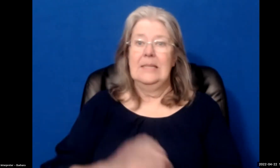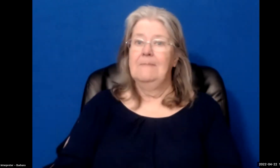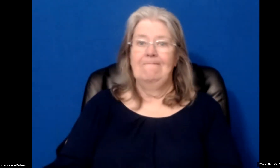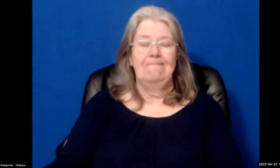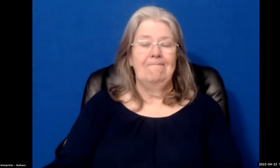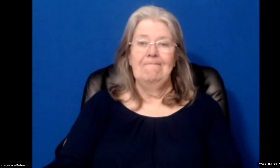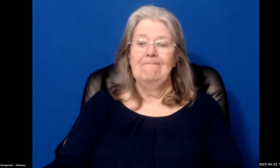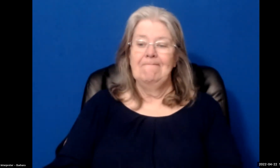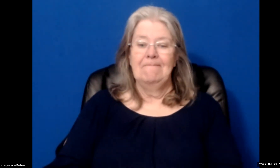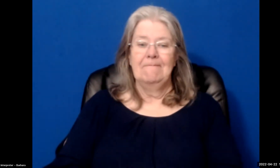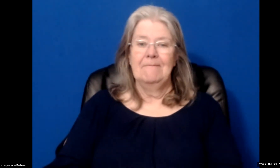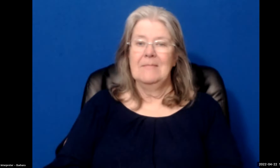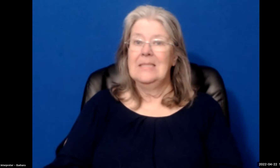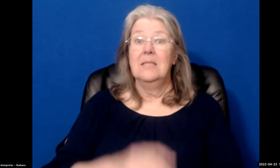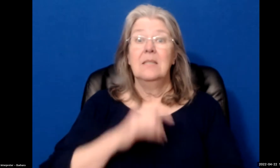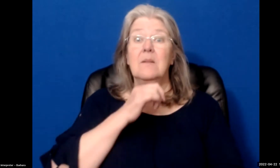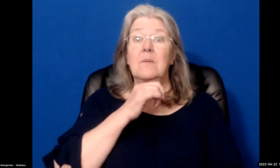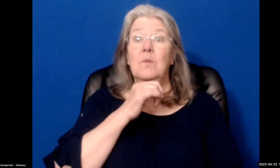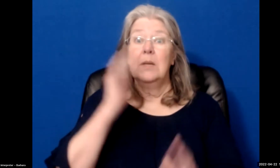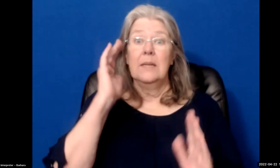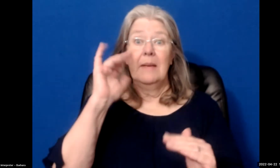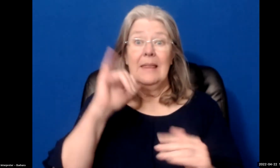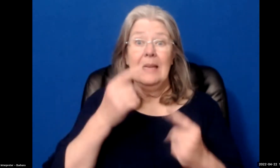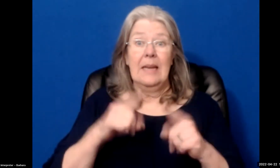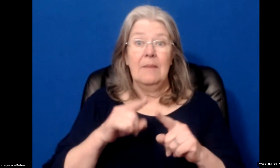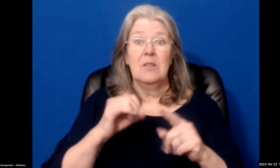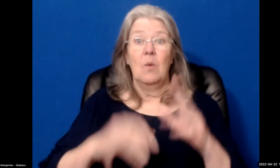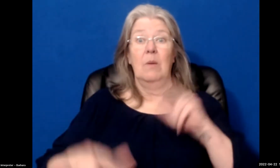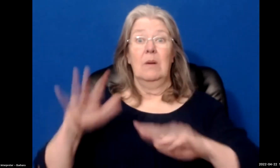we did not really anticipate that happening so we were a little scrambling to figure out,